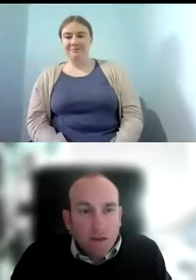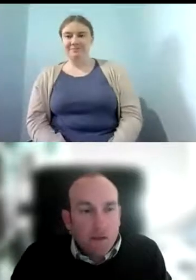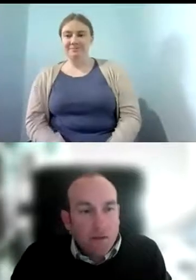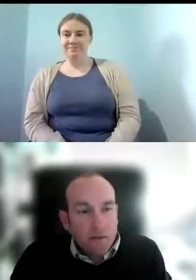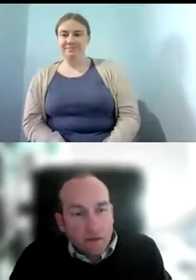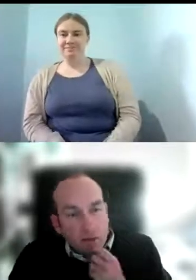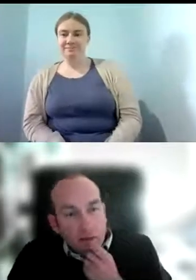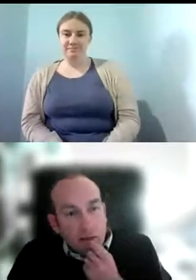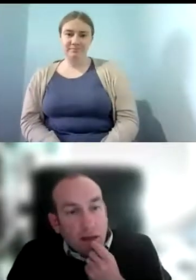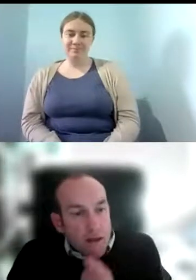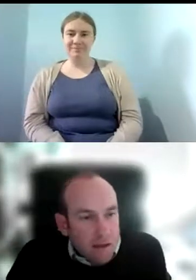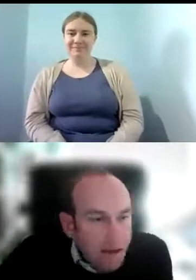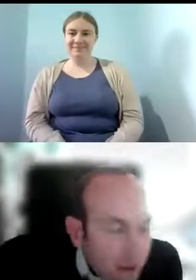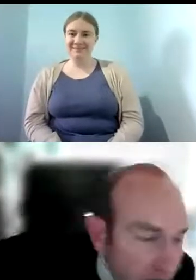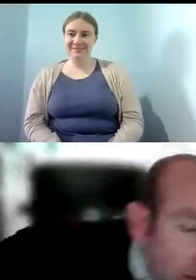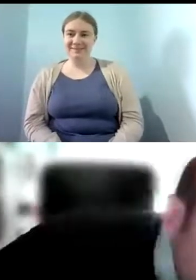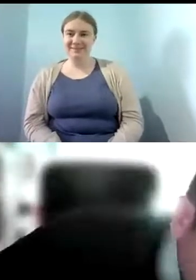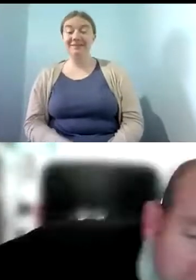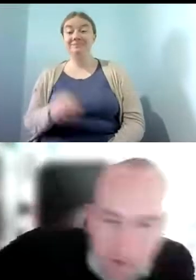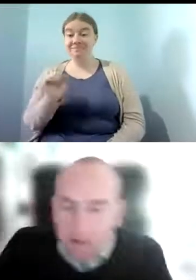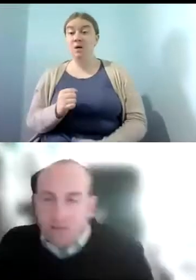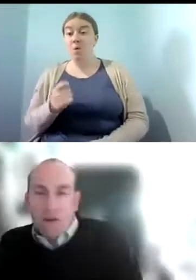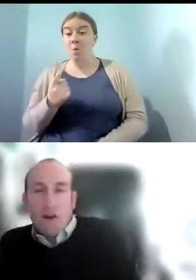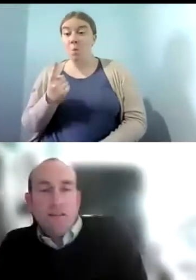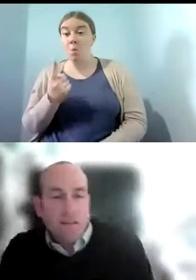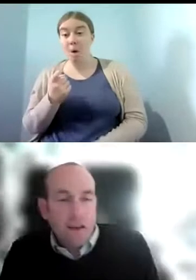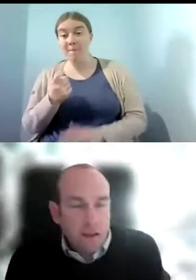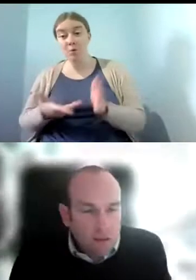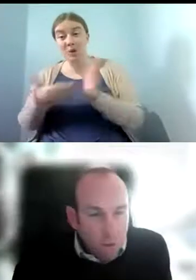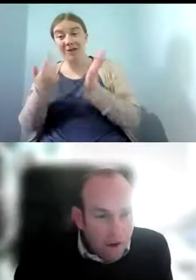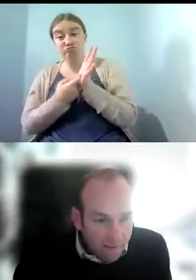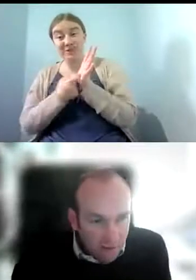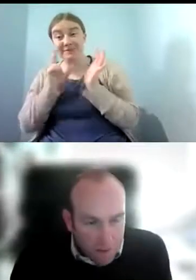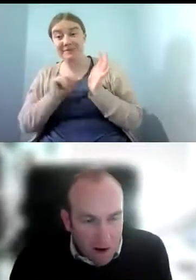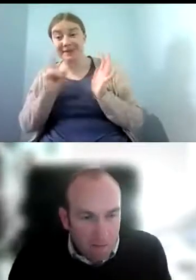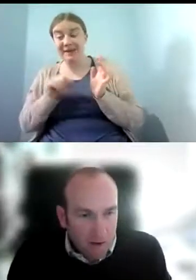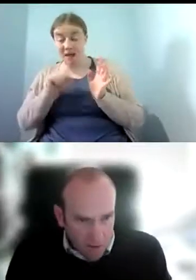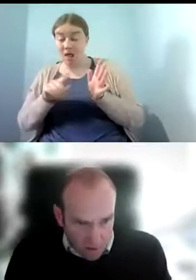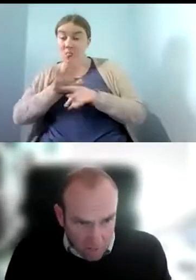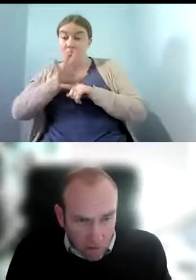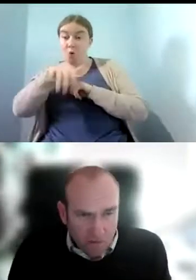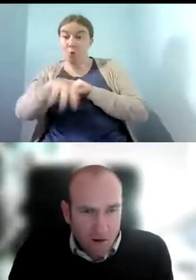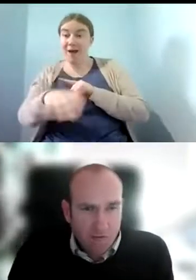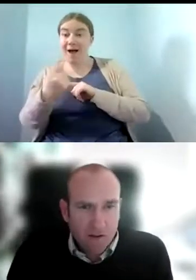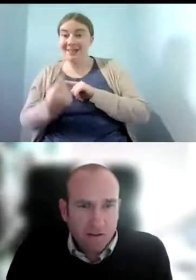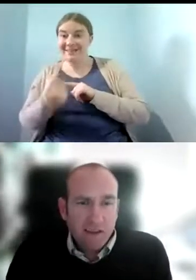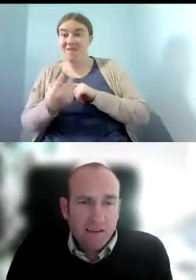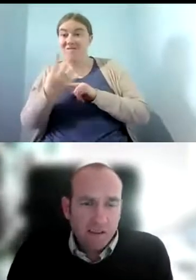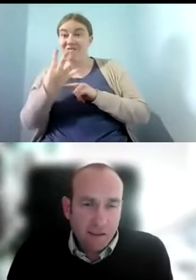are you happy with that yeah the other thing to to note is that the weirs are about 45 degrees to the